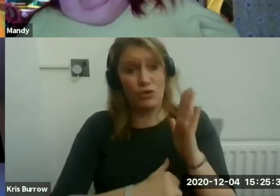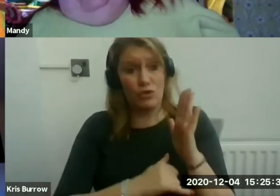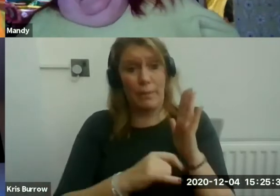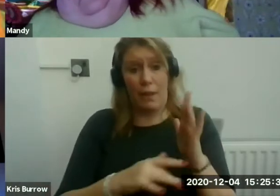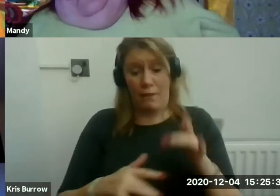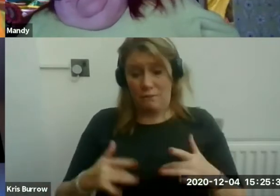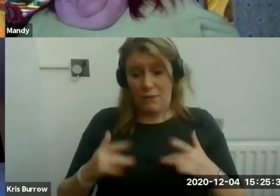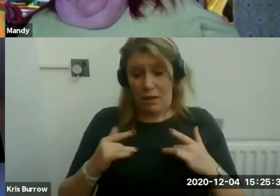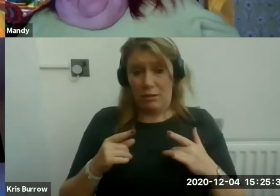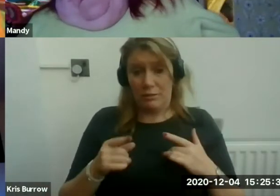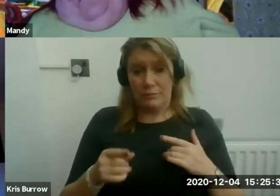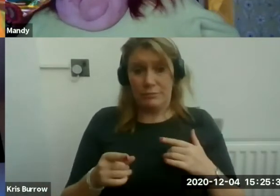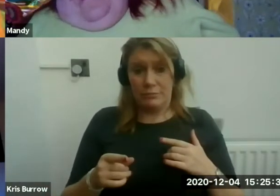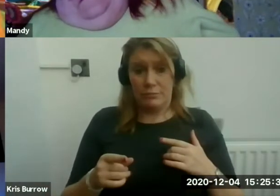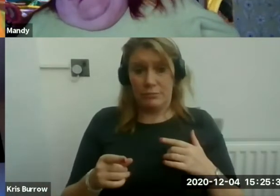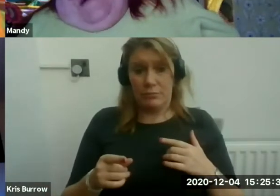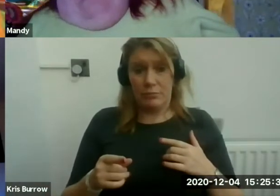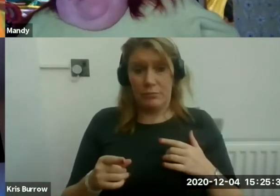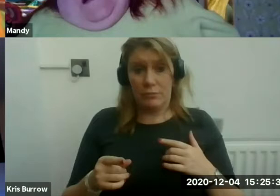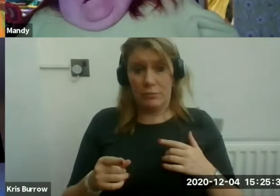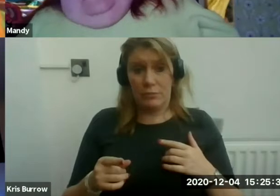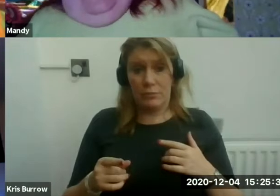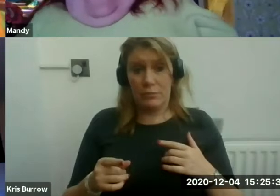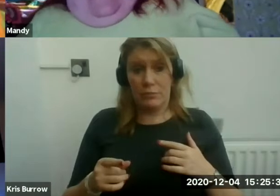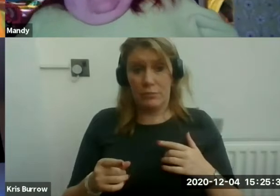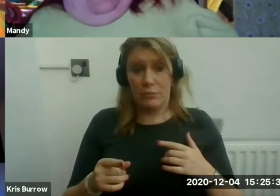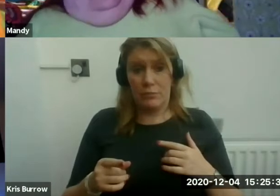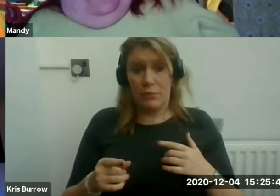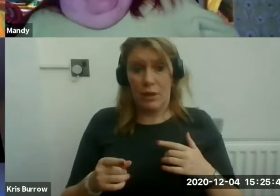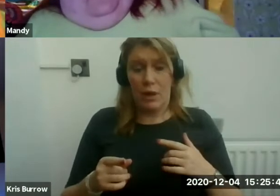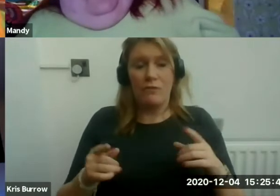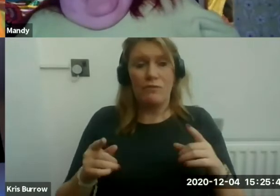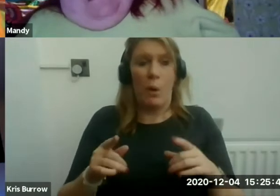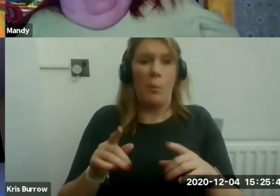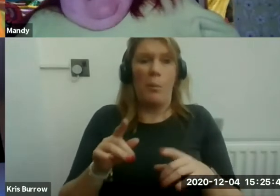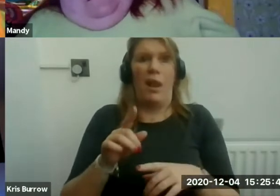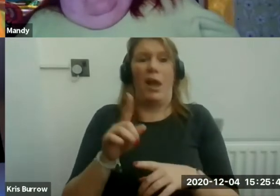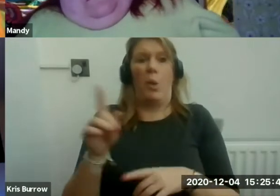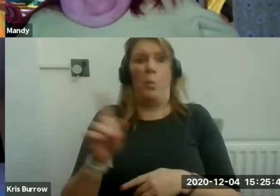is, she isn't a professional camera woman.